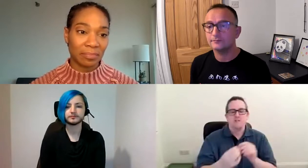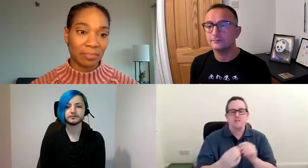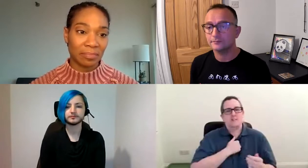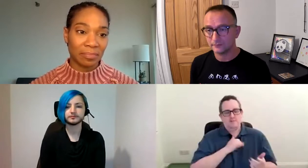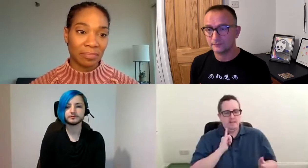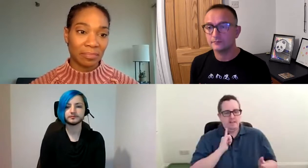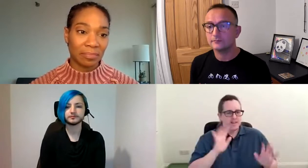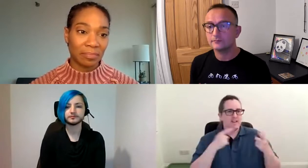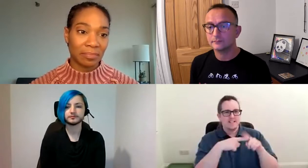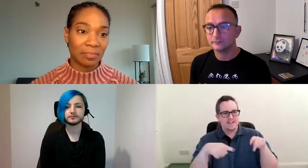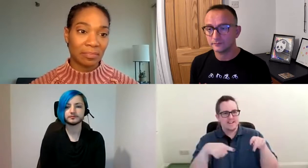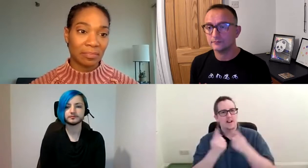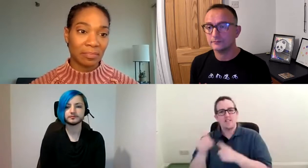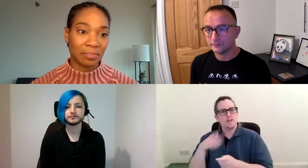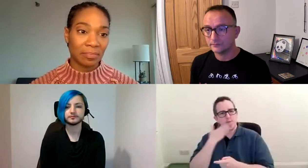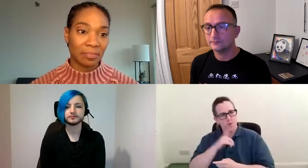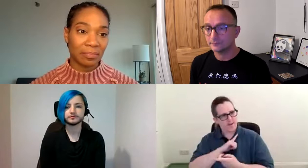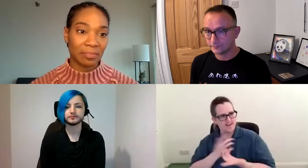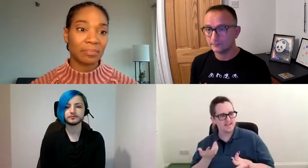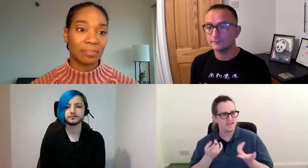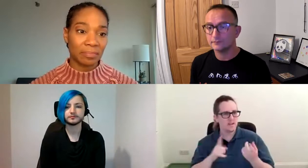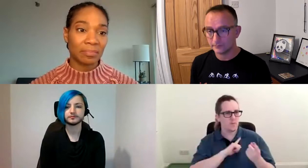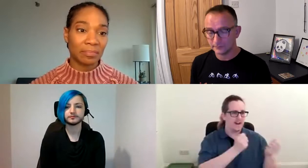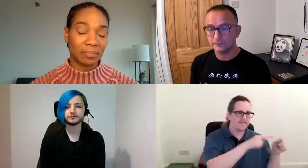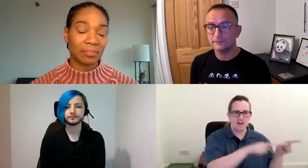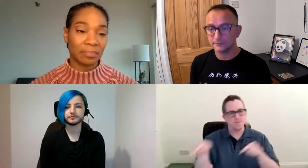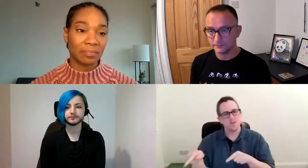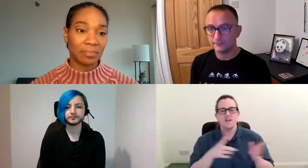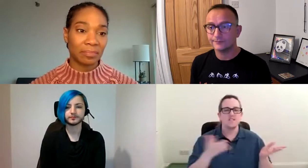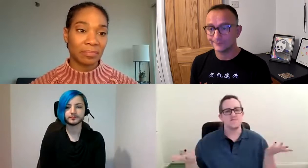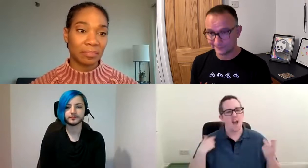signs for gay and lesbian and not, that is a comment it